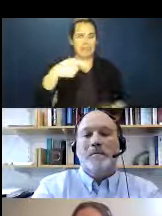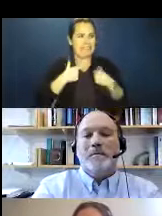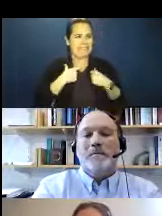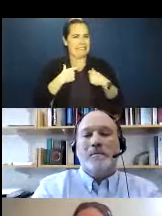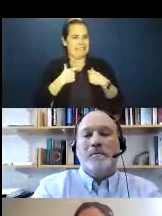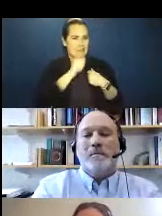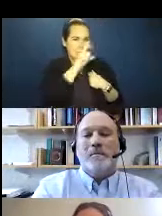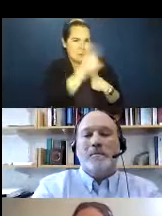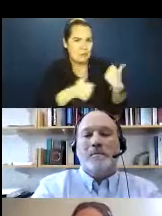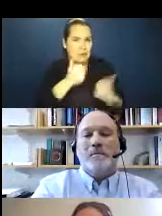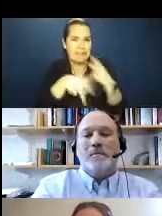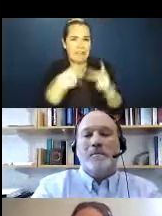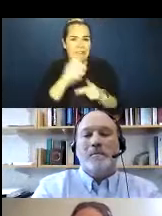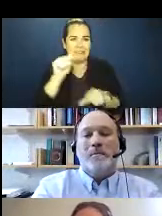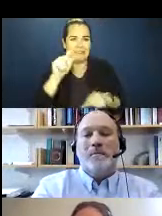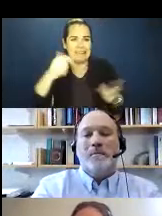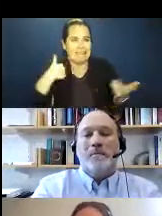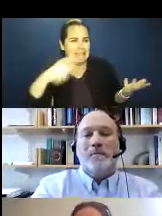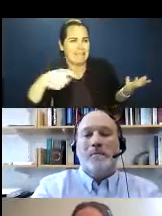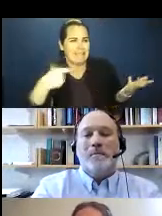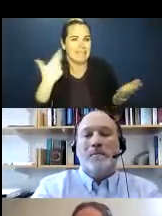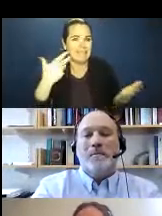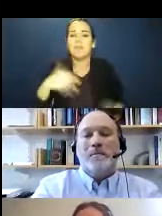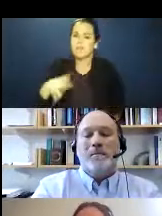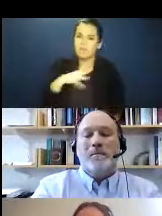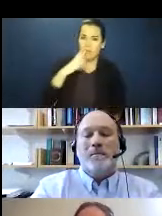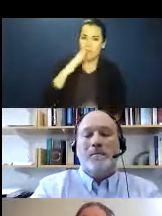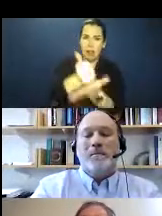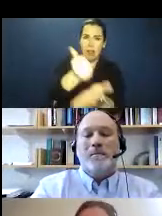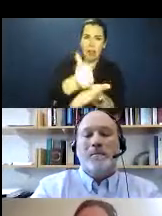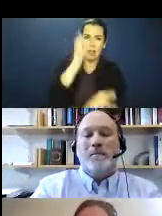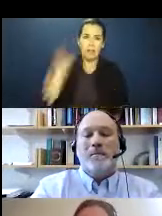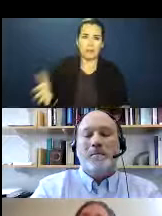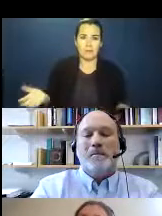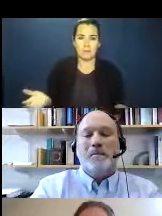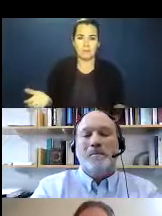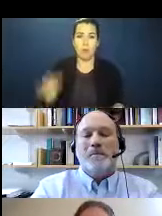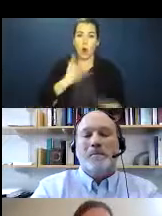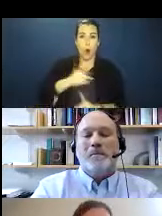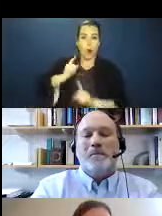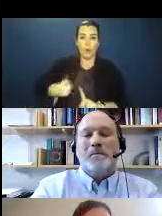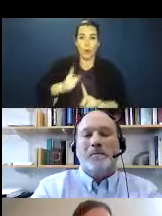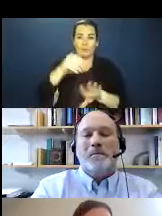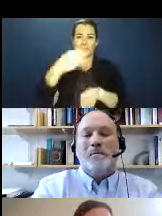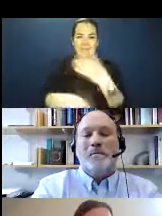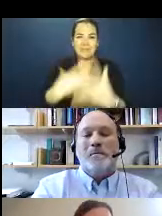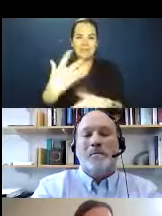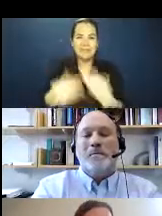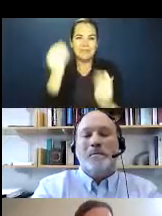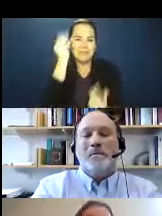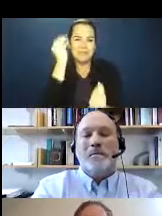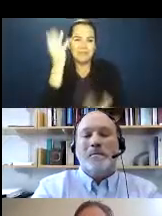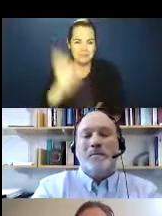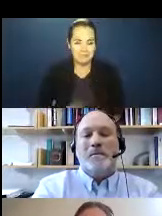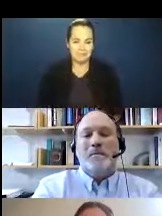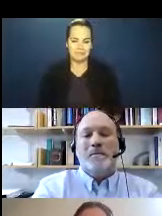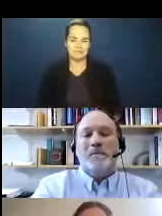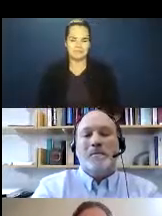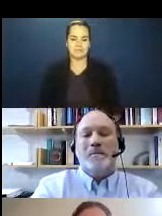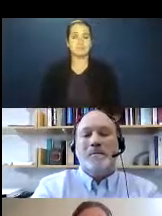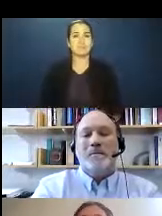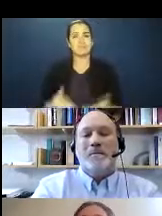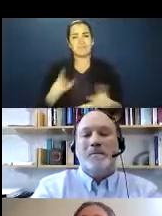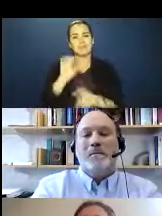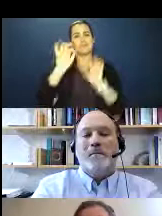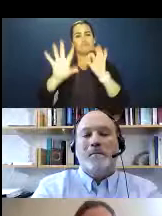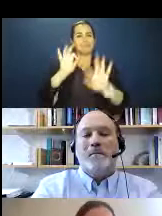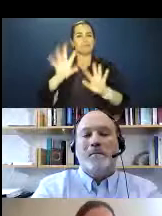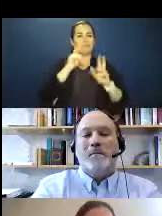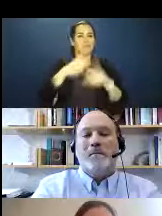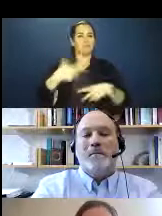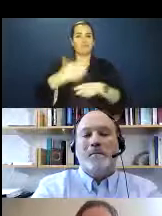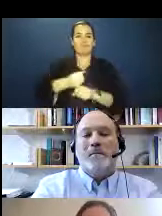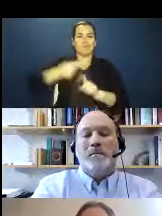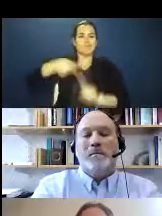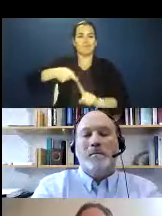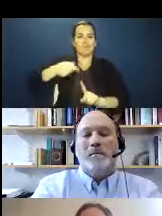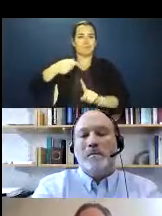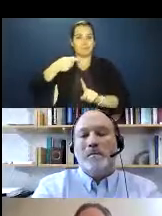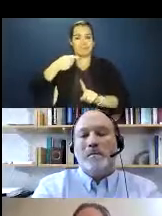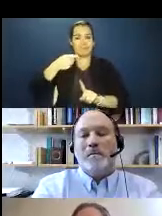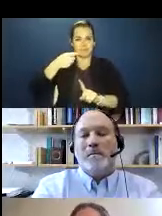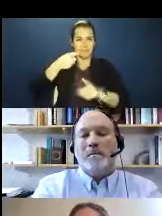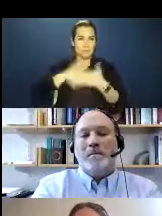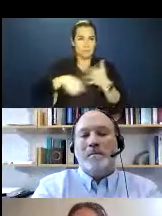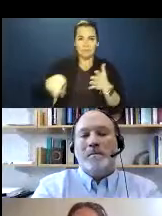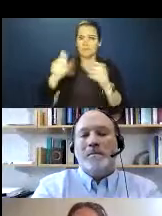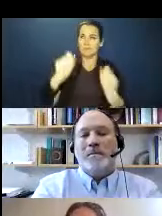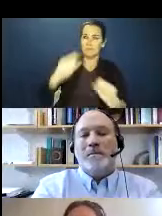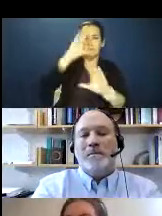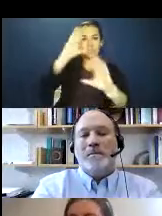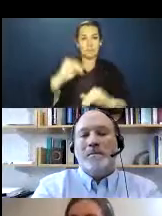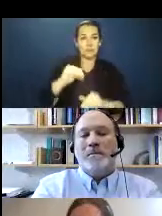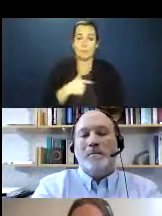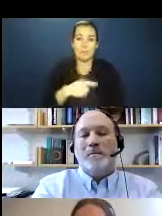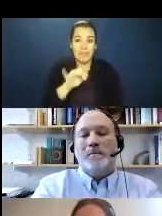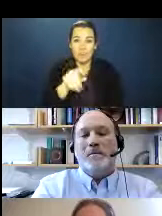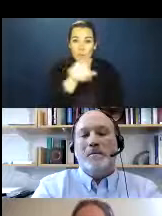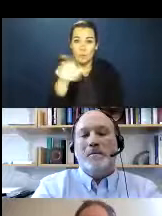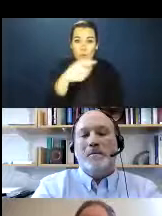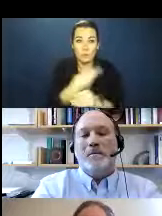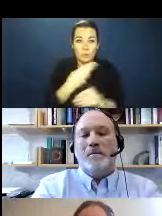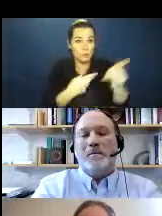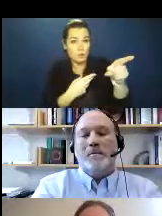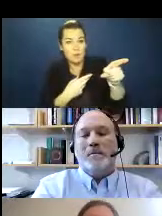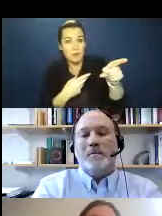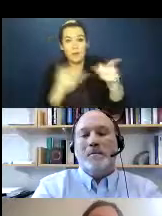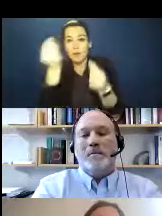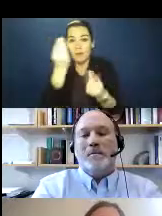a bigger conversation with anybody who has specific requests about how to tailor the data to address a need. Sometimes having these reports available to you are useful as starting points to see just what data is available. But if you're not sure, you know, what you need, we're